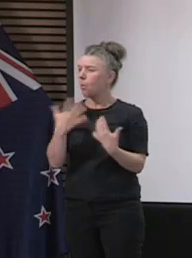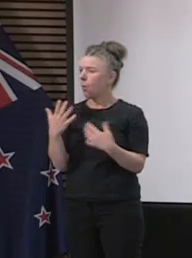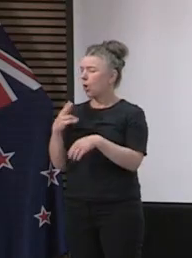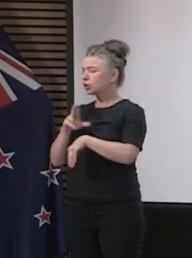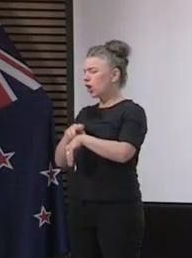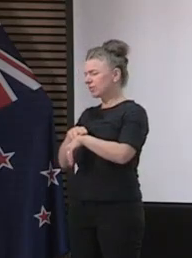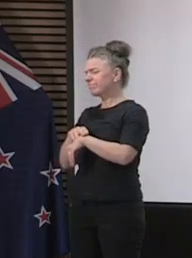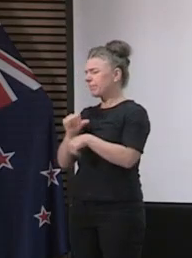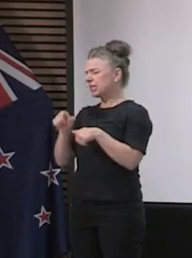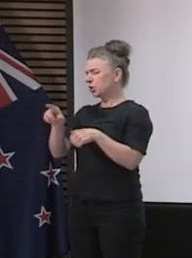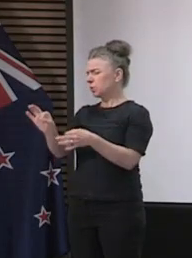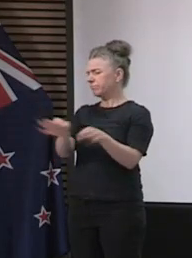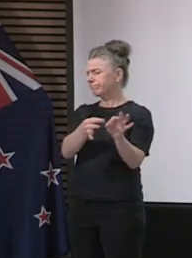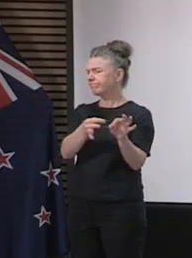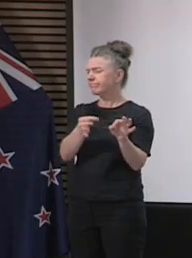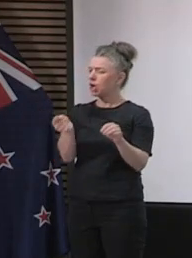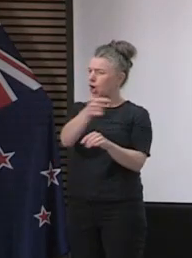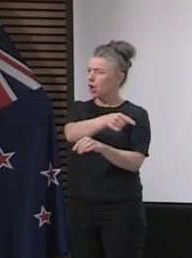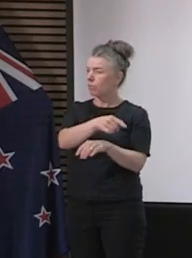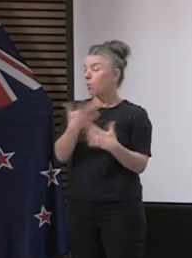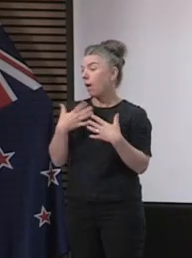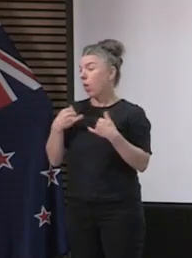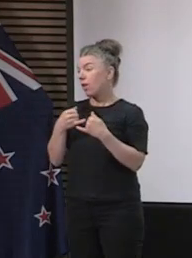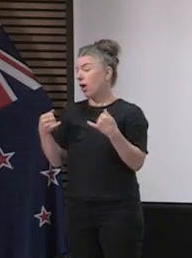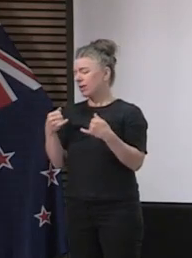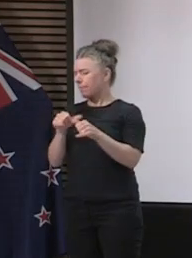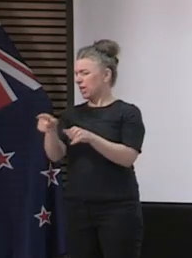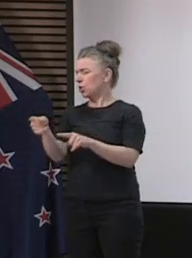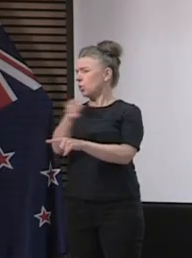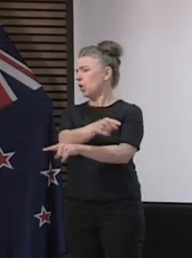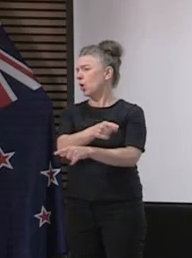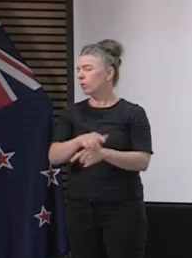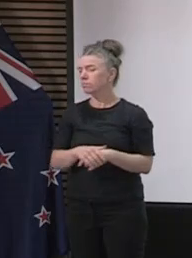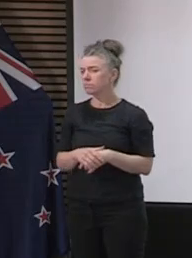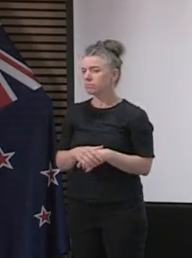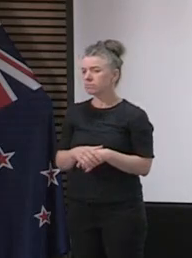have symptoms, and either they turn up themselves or are